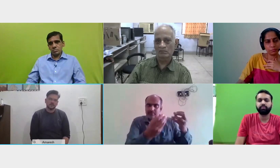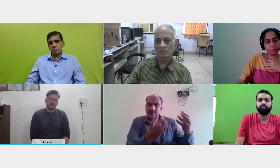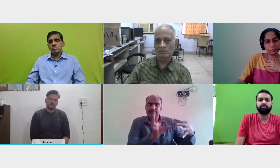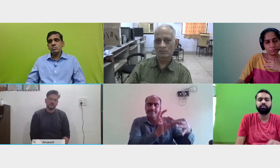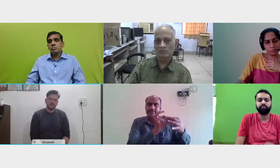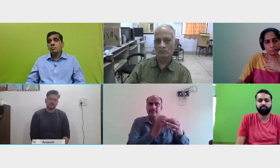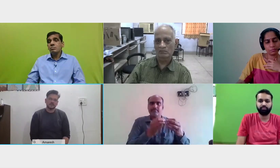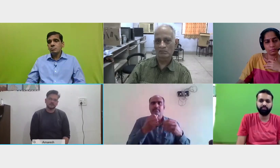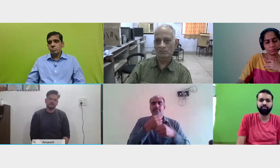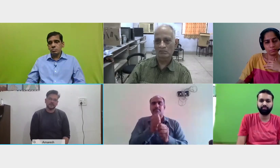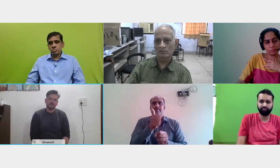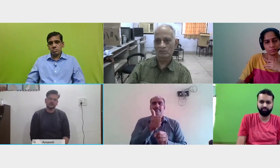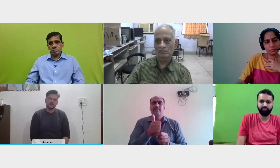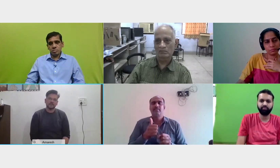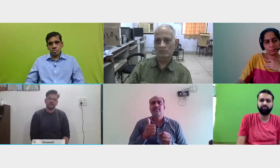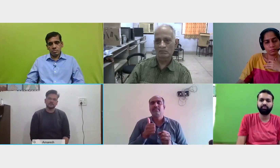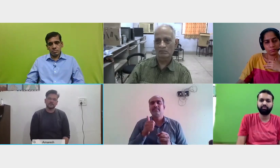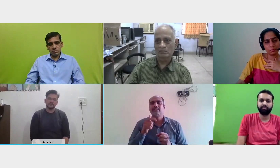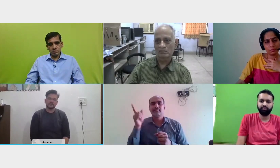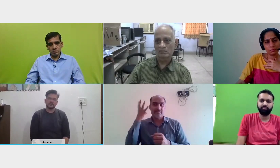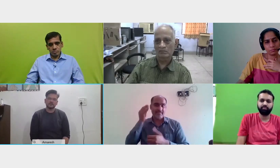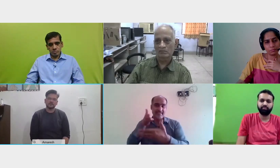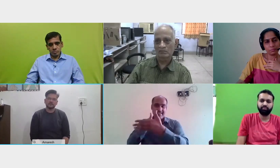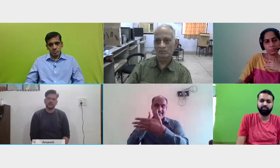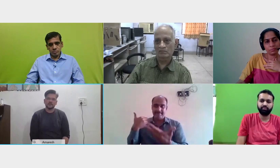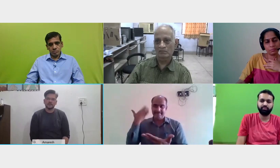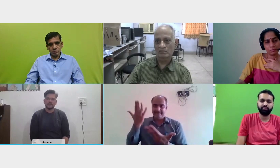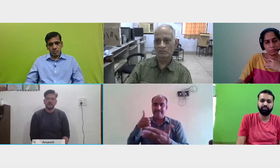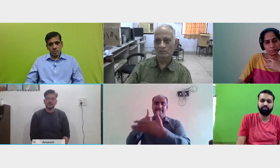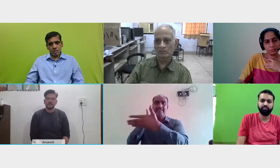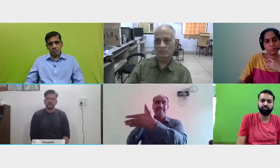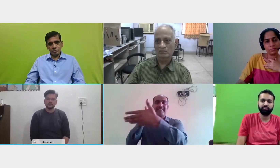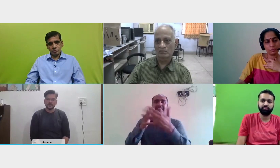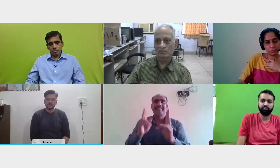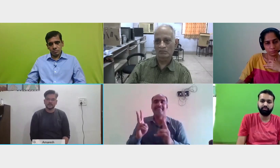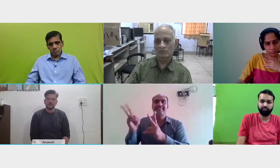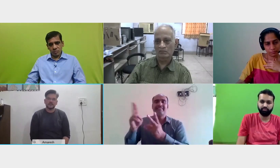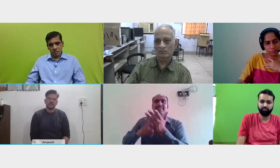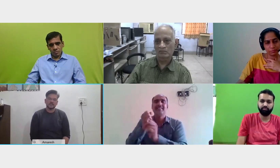so what happens is you know if you have a deaf person just walks around hearing person